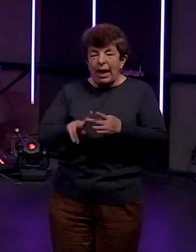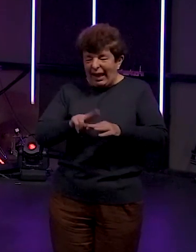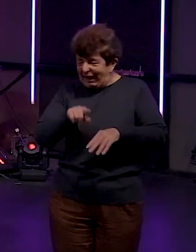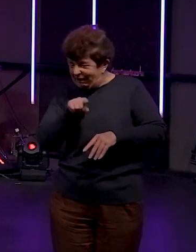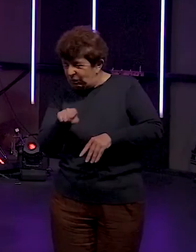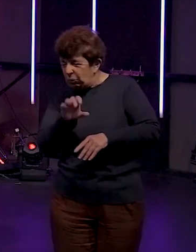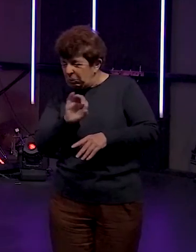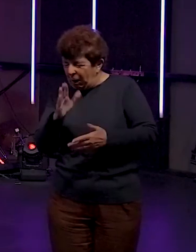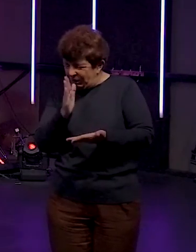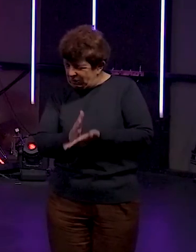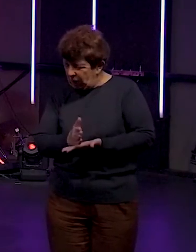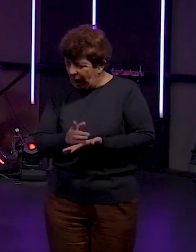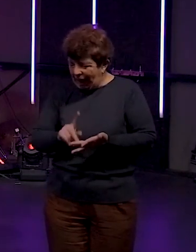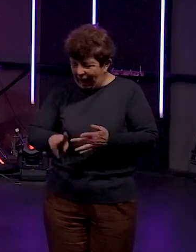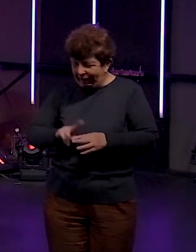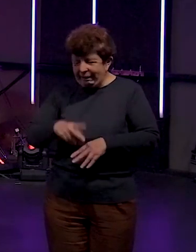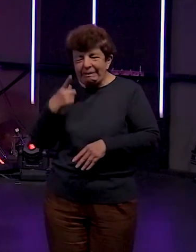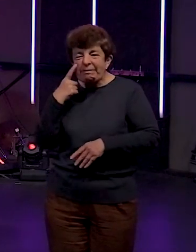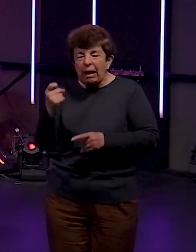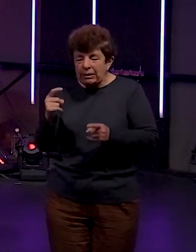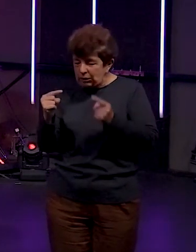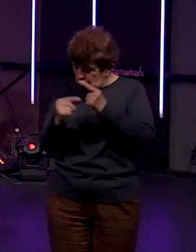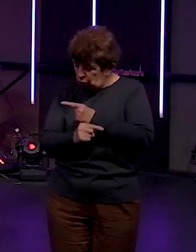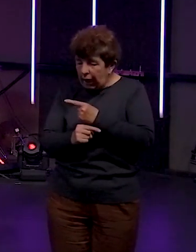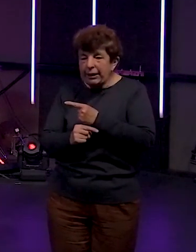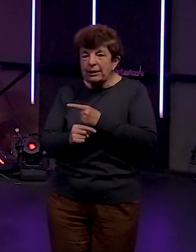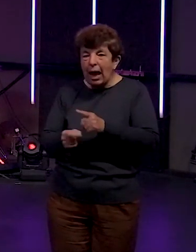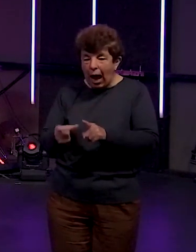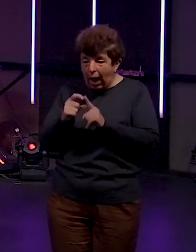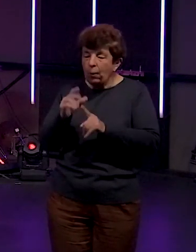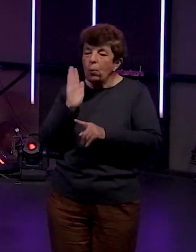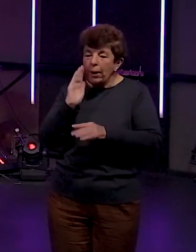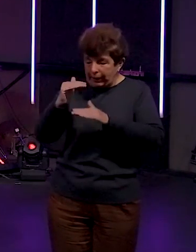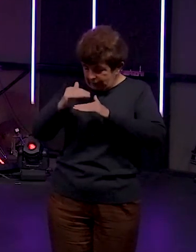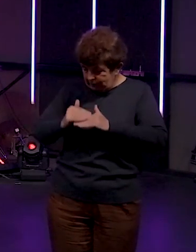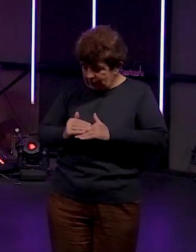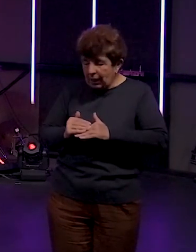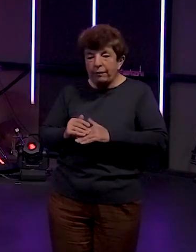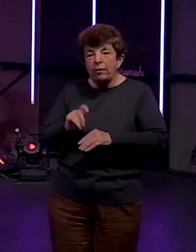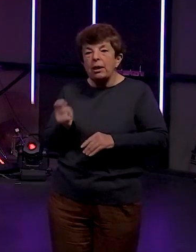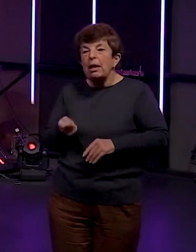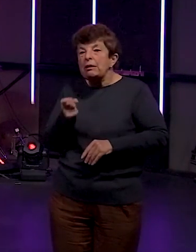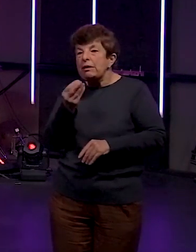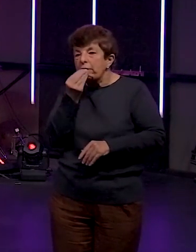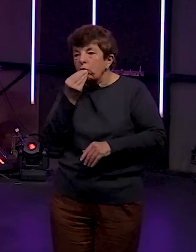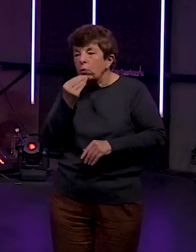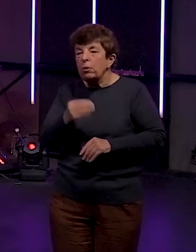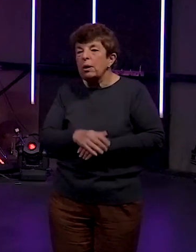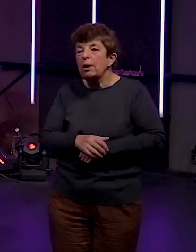whether you find change hard, when you sit down for your next meal at home just